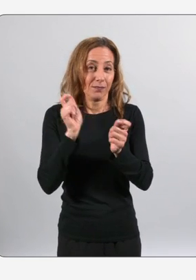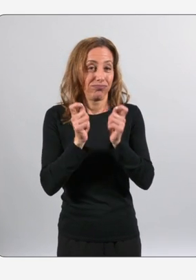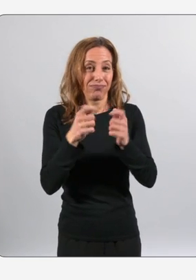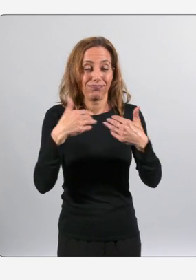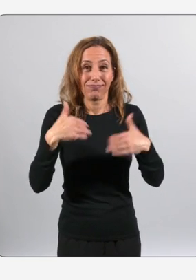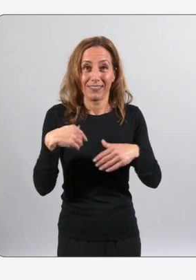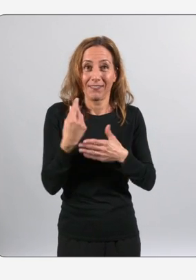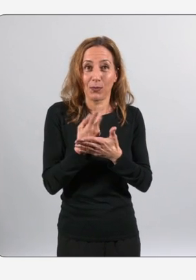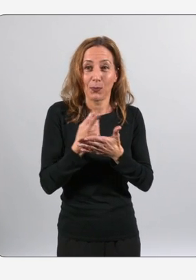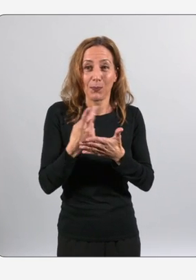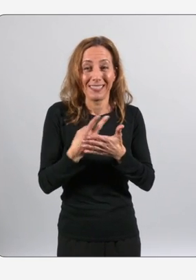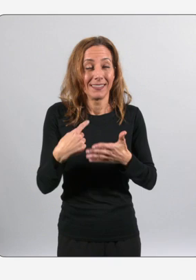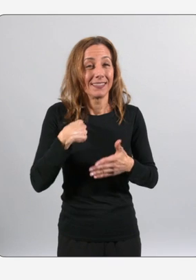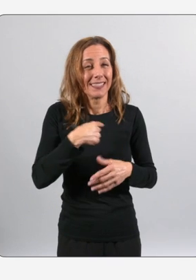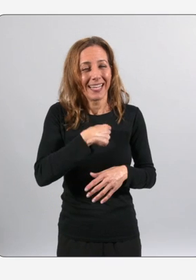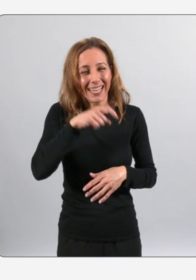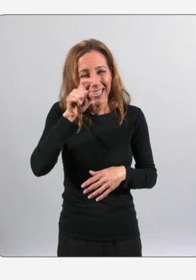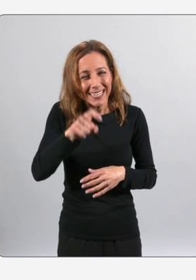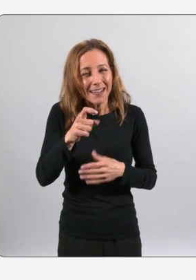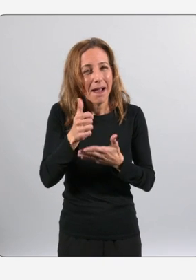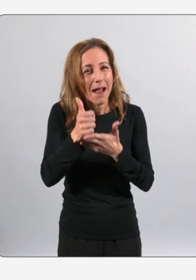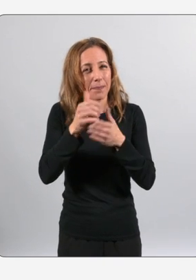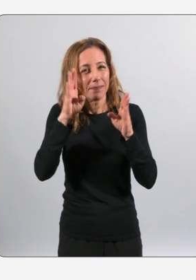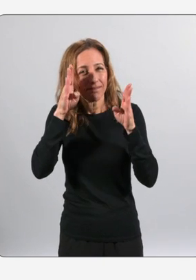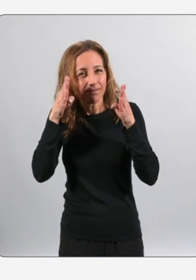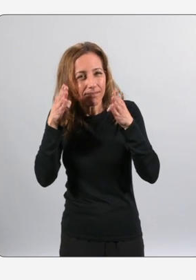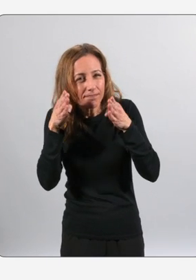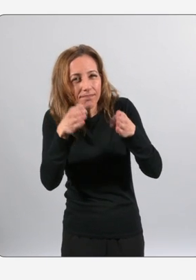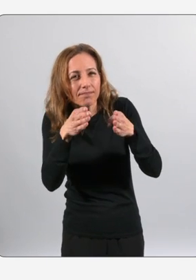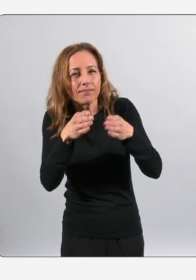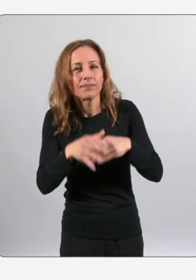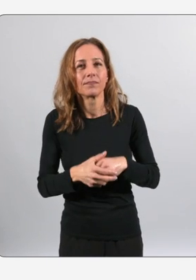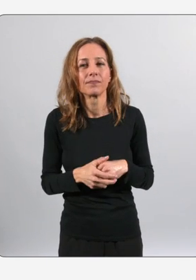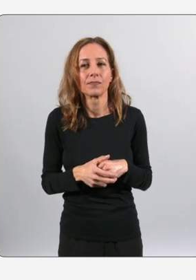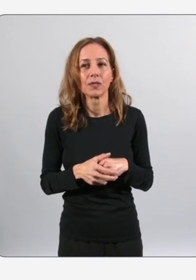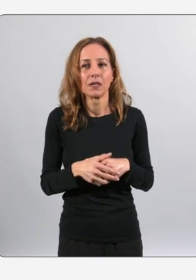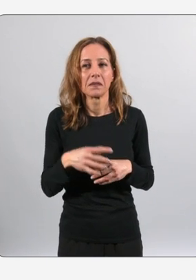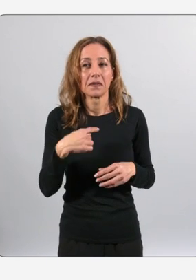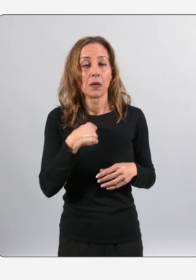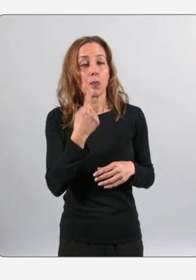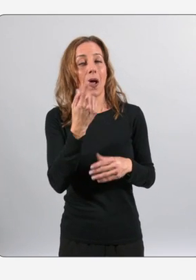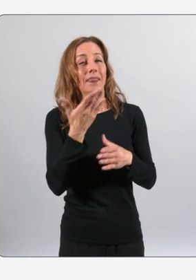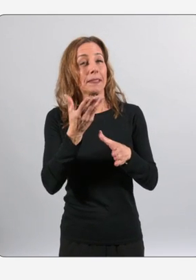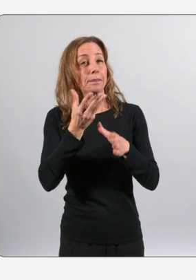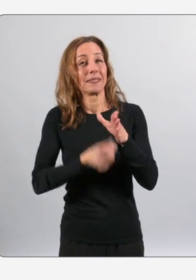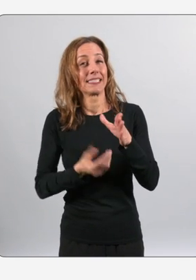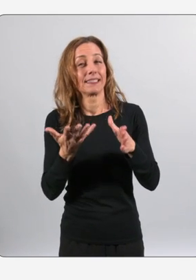us focused, and I think probably what I would say is missing are the details, but that's my job.